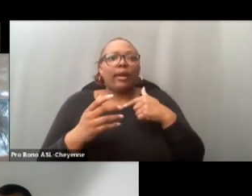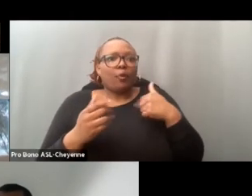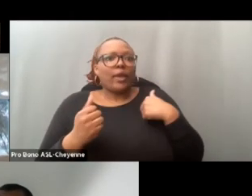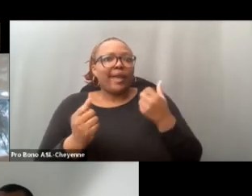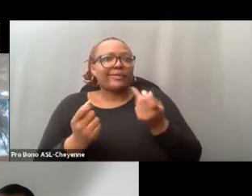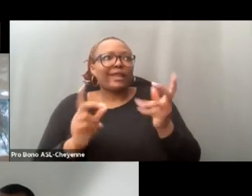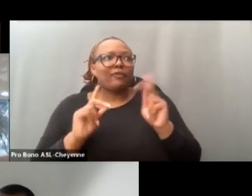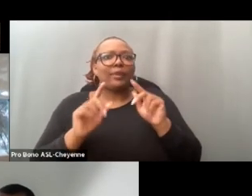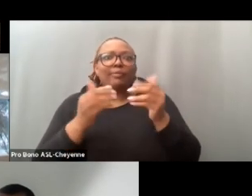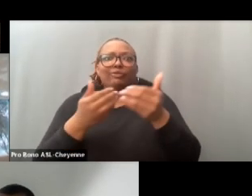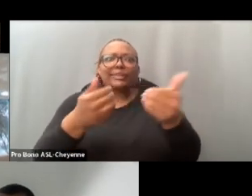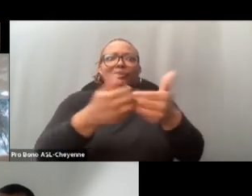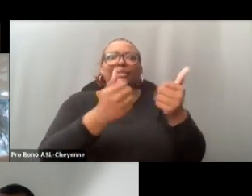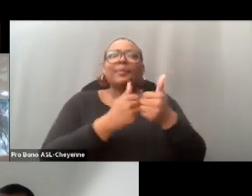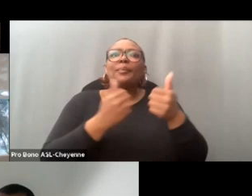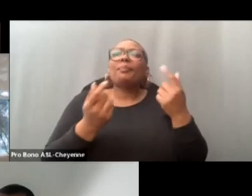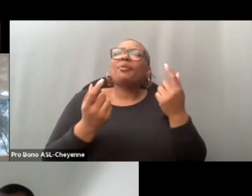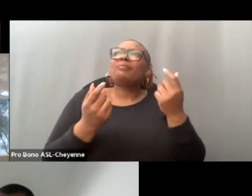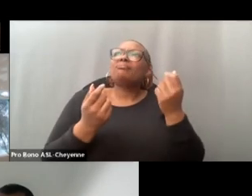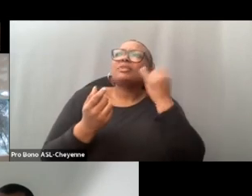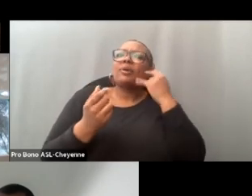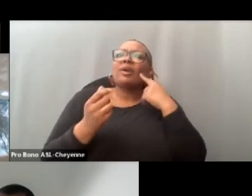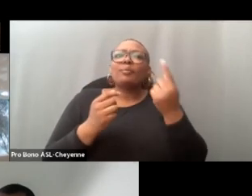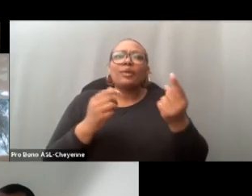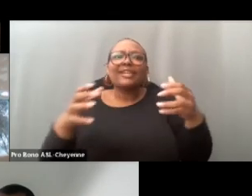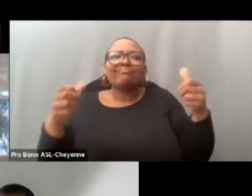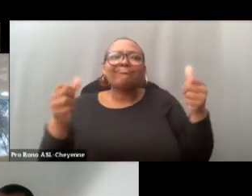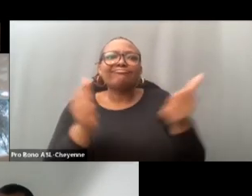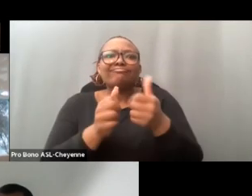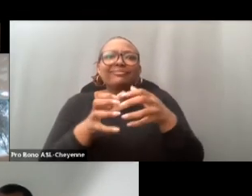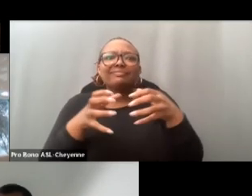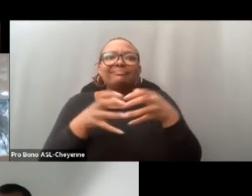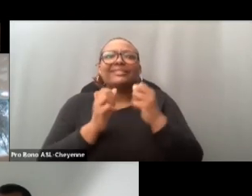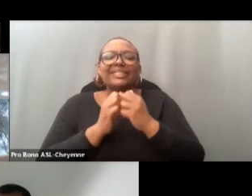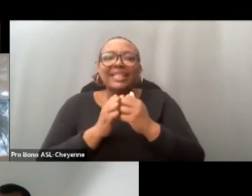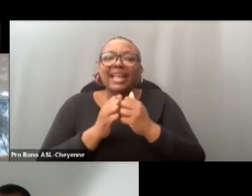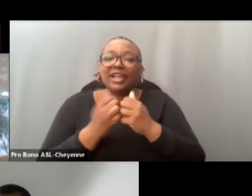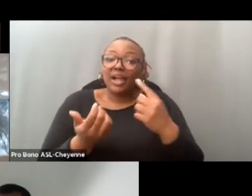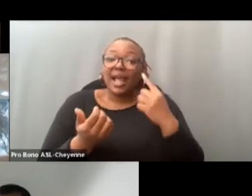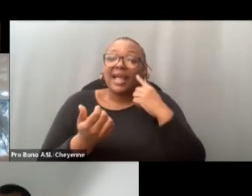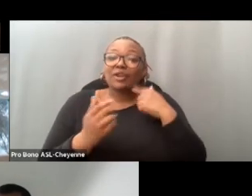but it's that informing one another. Two is that I think we need to start looking